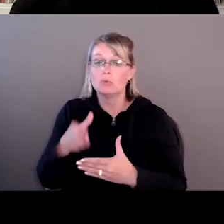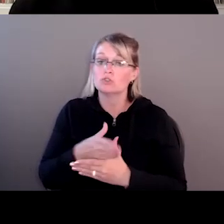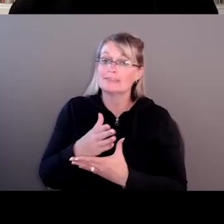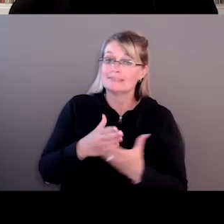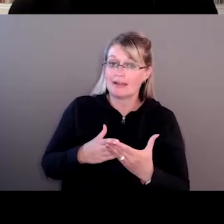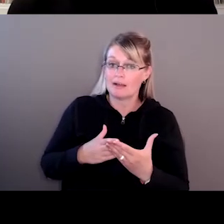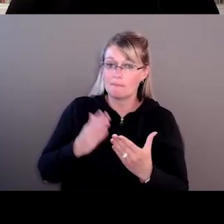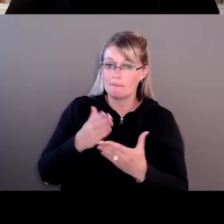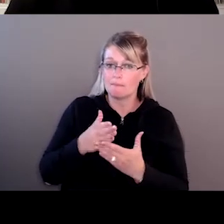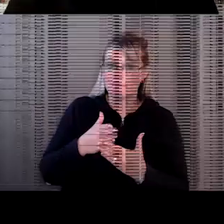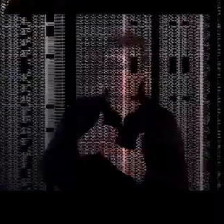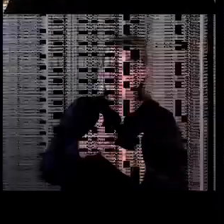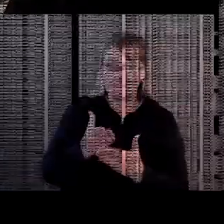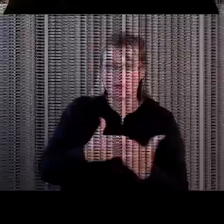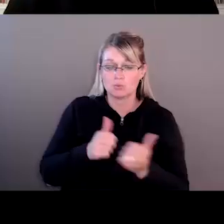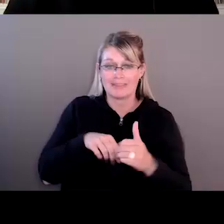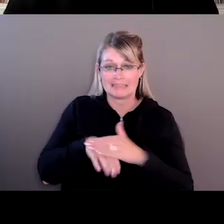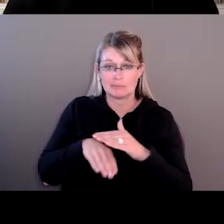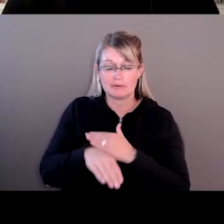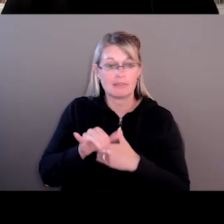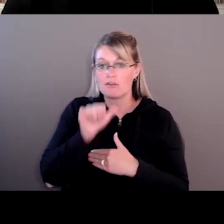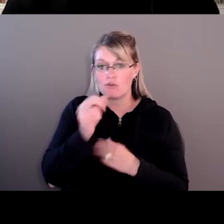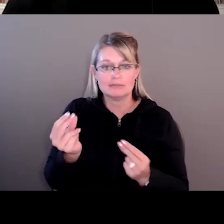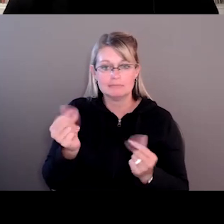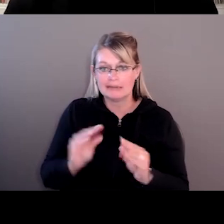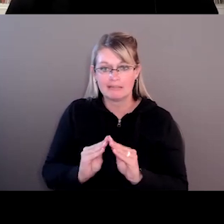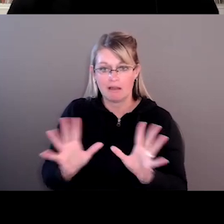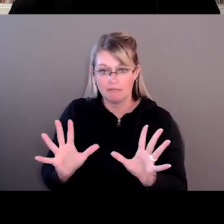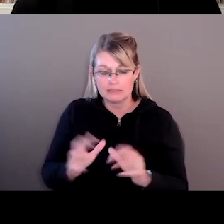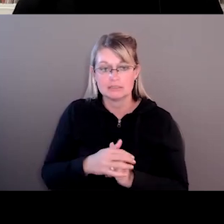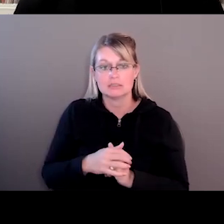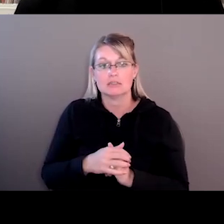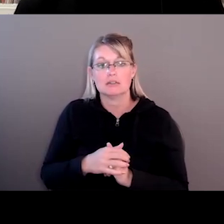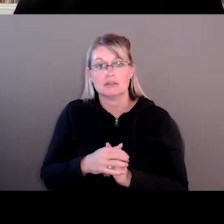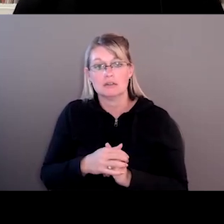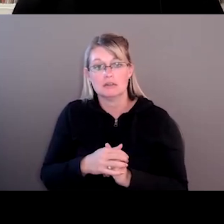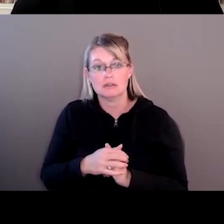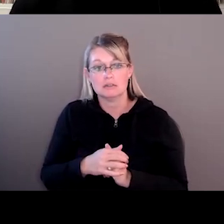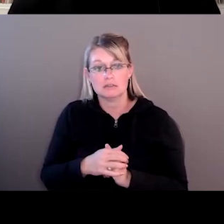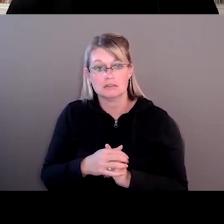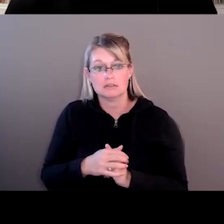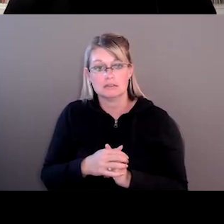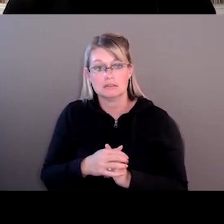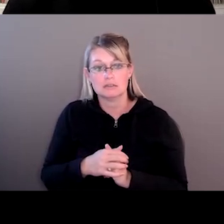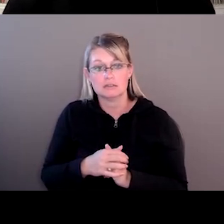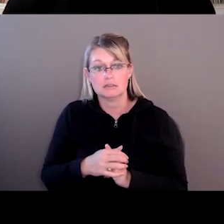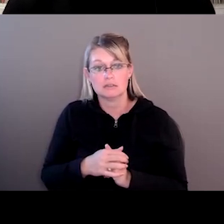aspects of accessibility that turn out and may not immediately obvious. And I'm going